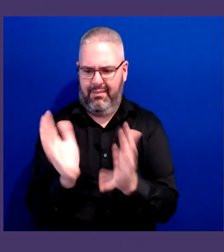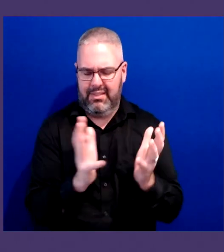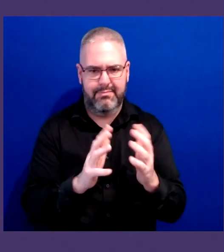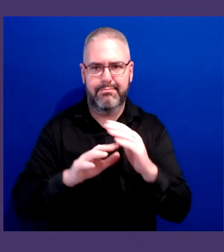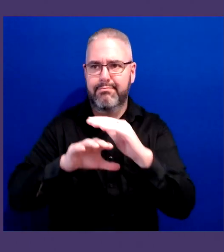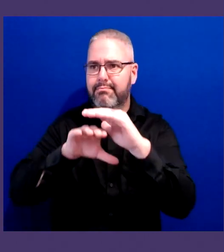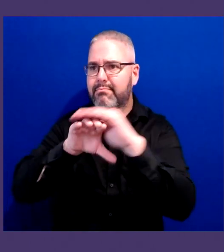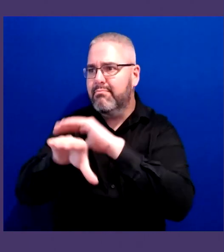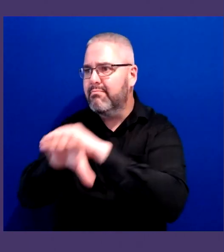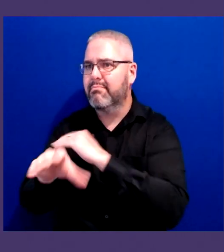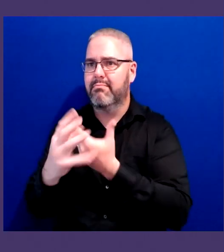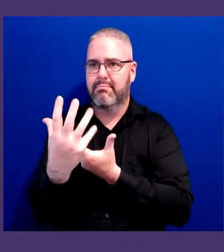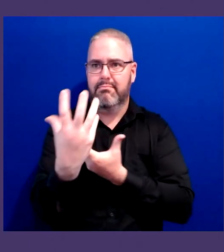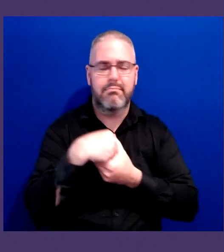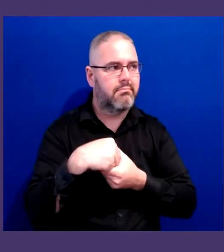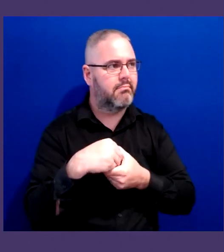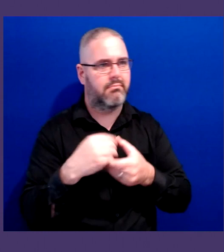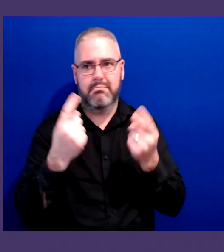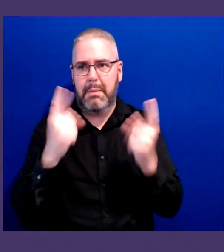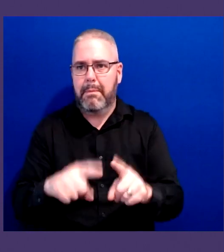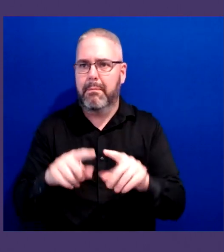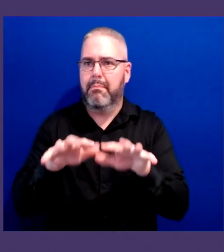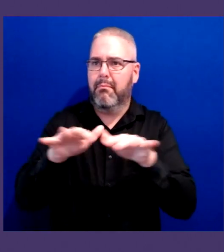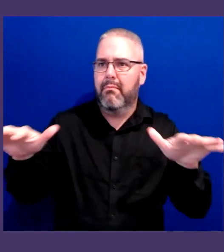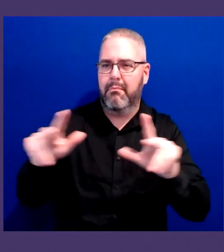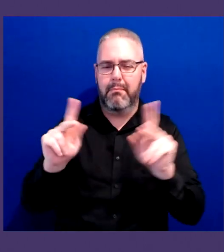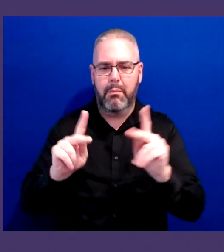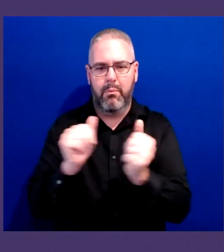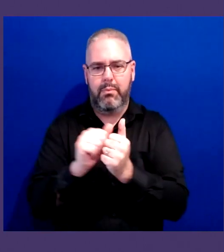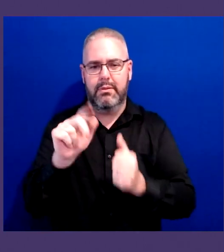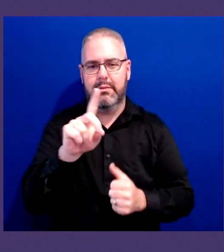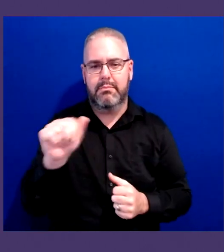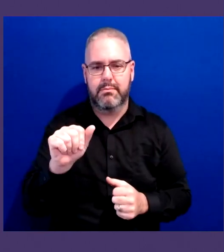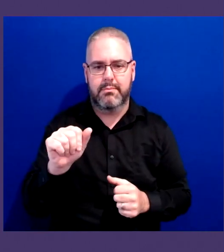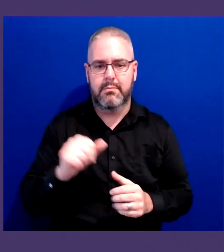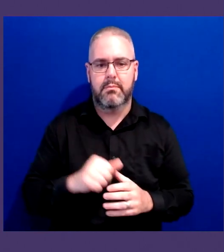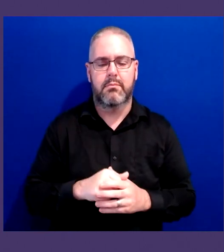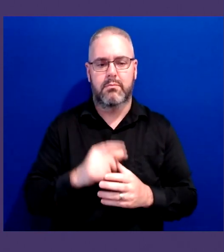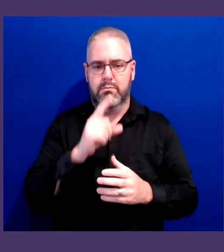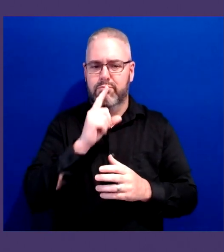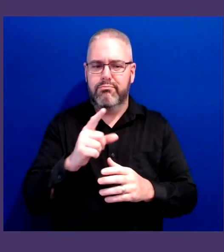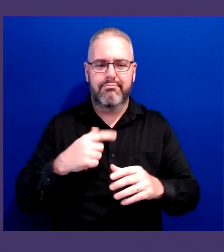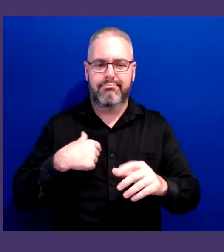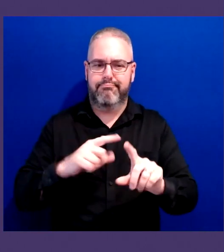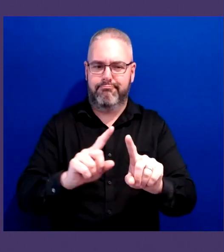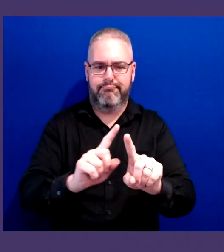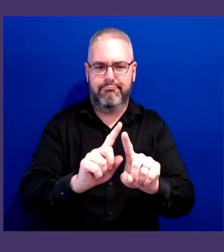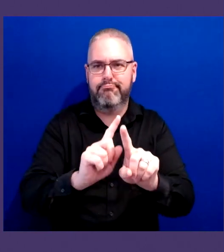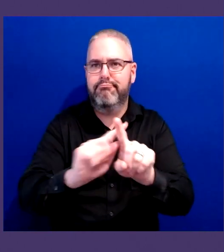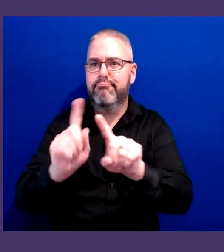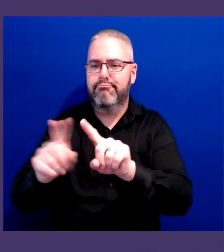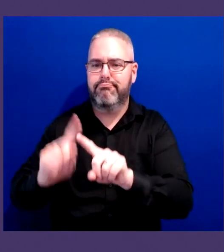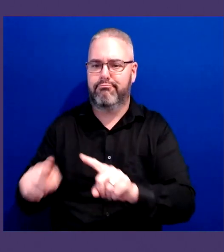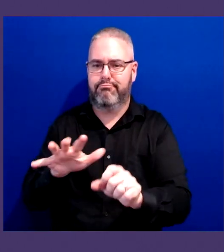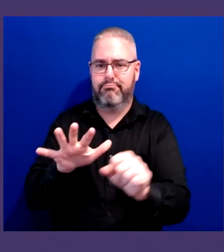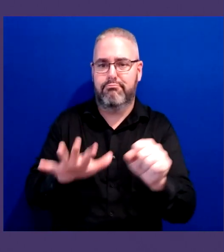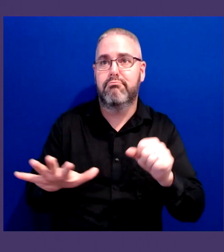about people with disabilities, launched in all sorts of places they never were before.